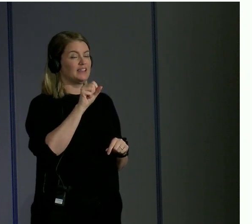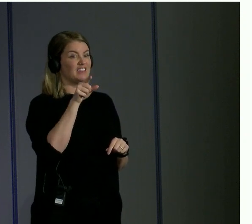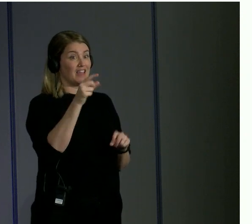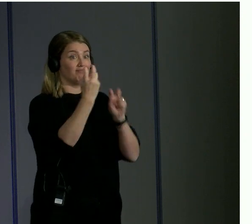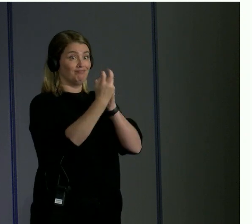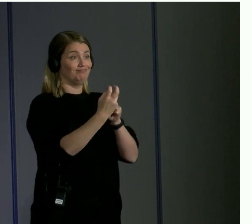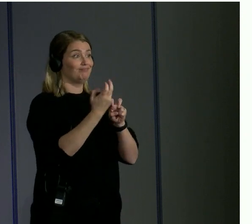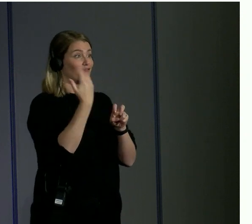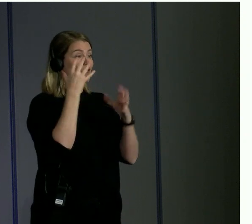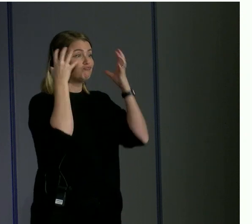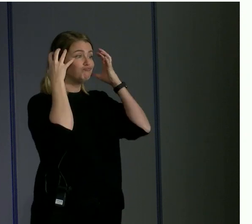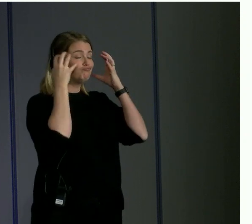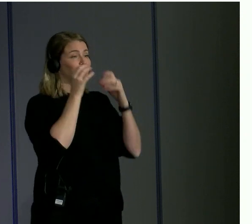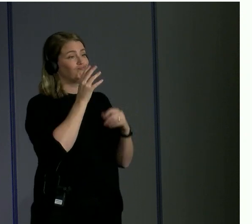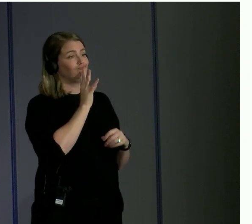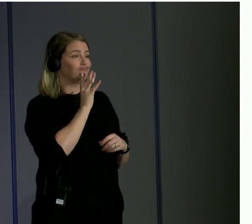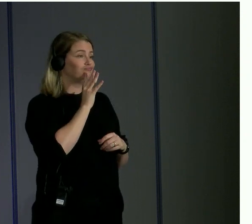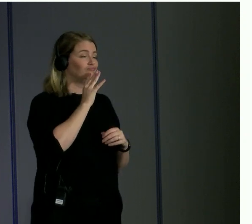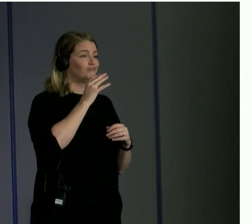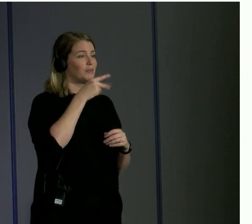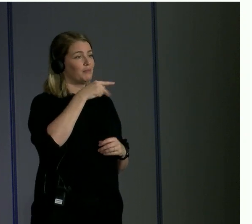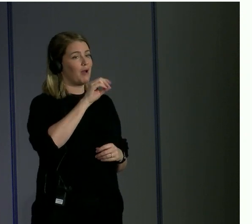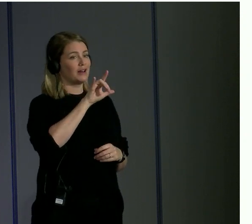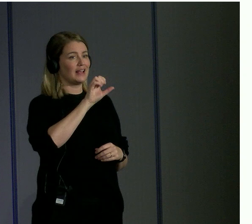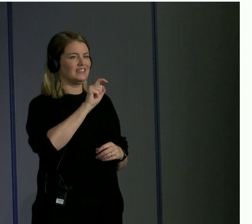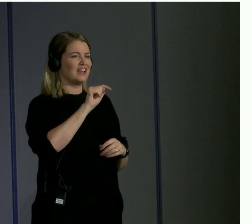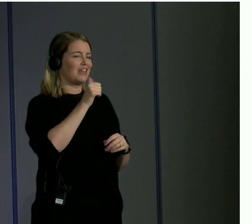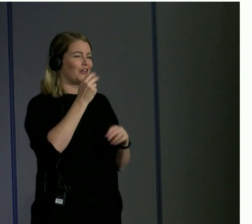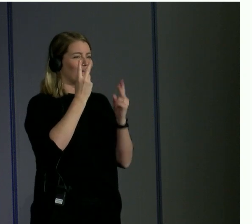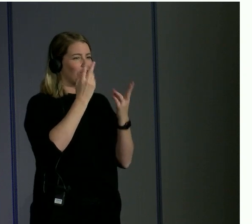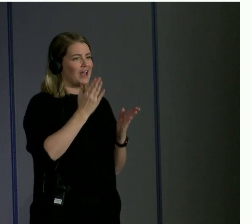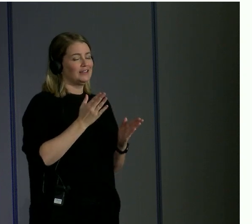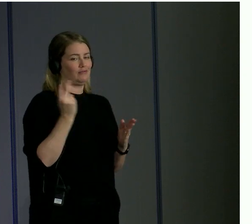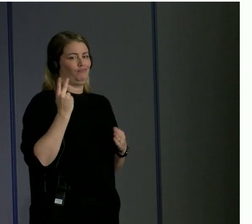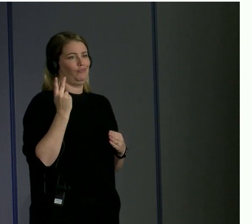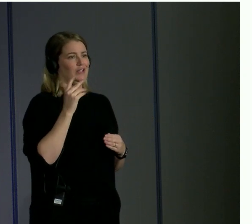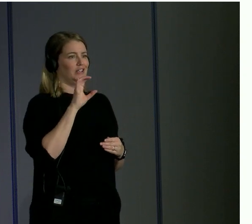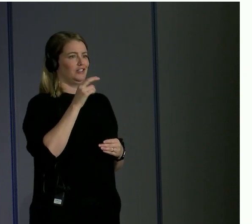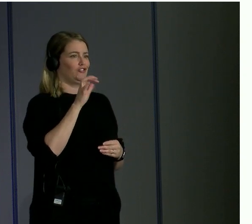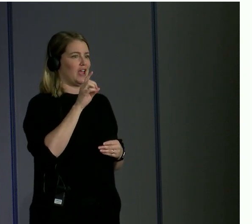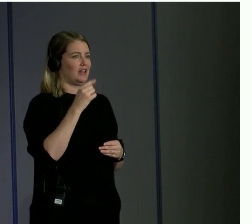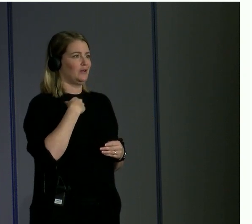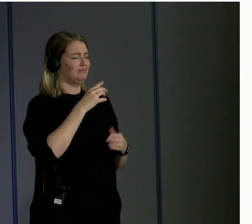And we have lots of great guests, and Chad and I talk about lots of really important topics.